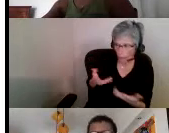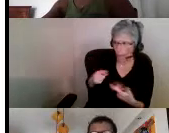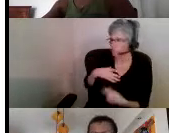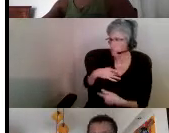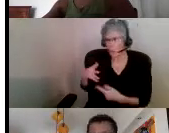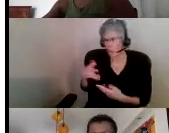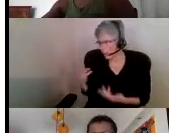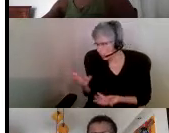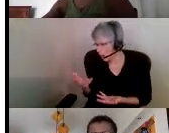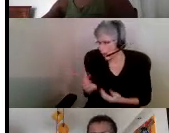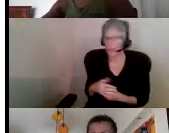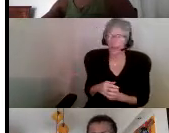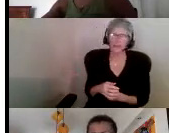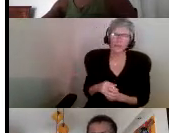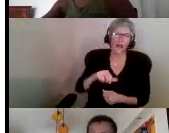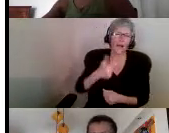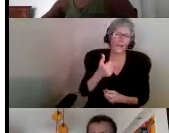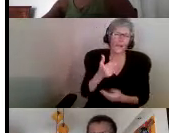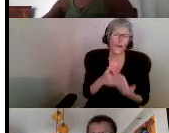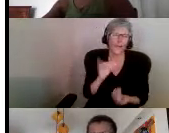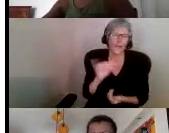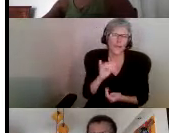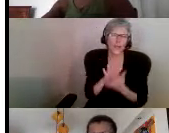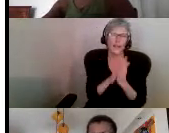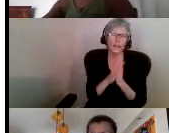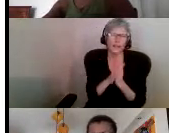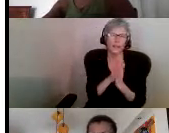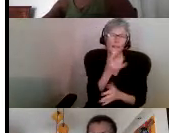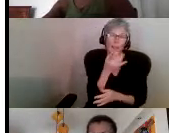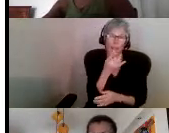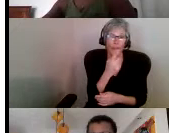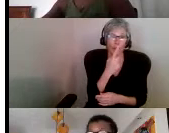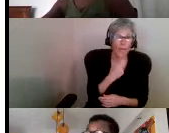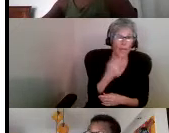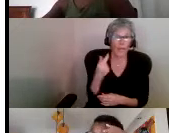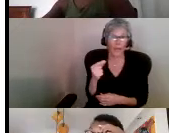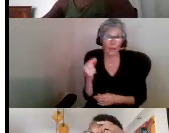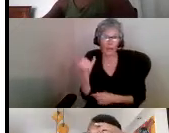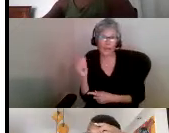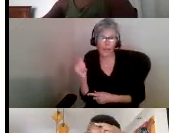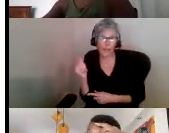sort of like the traffic light red, green, yellow, tell me what this you know suggest what I stop